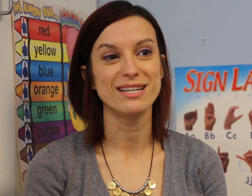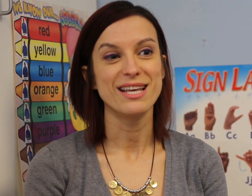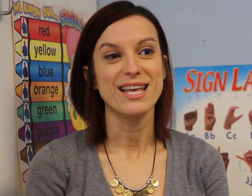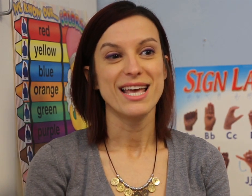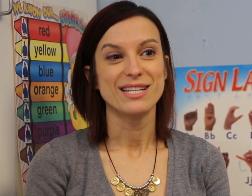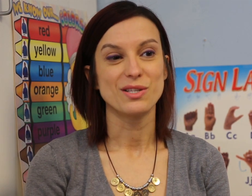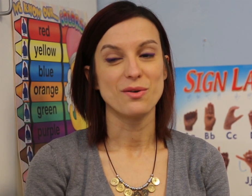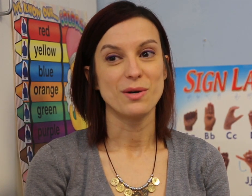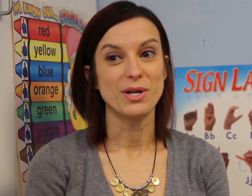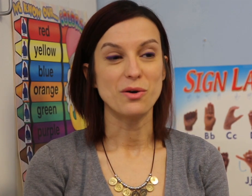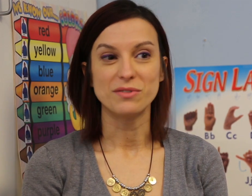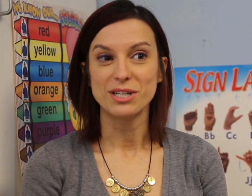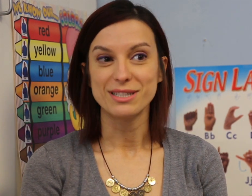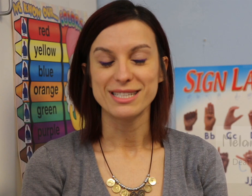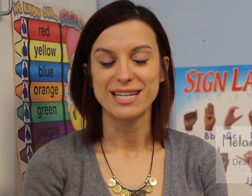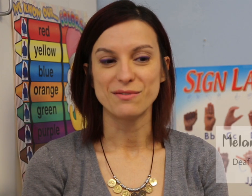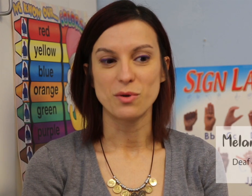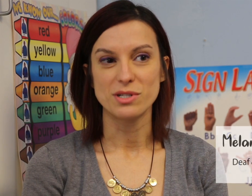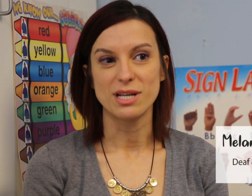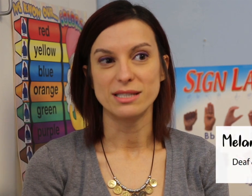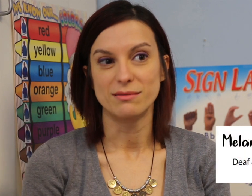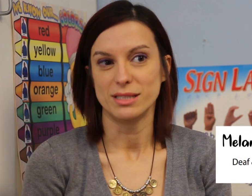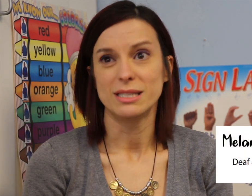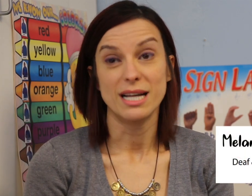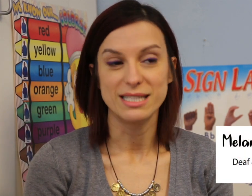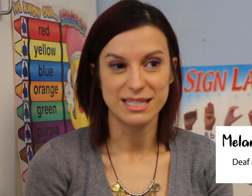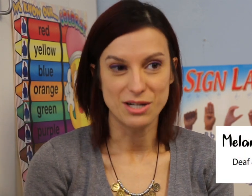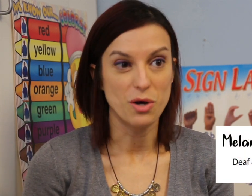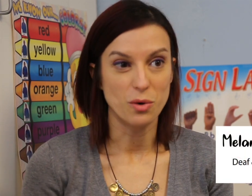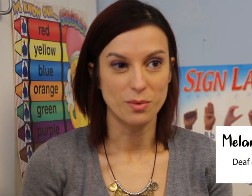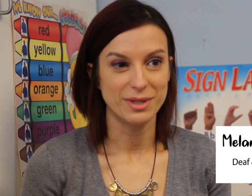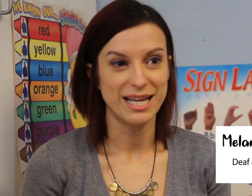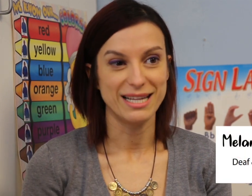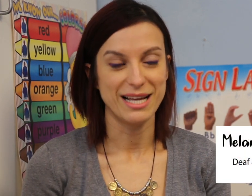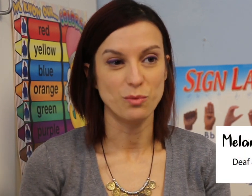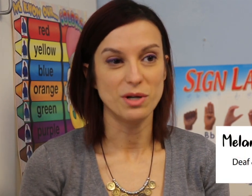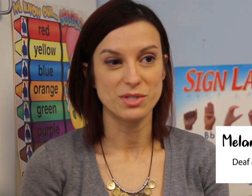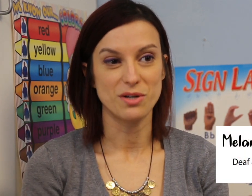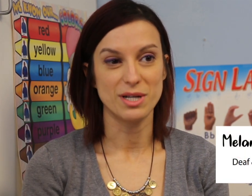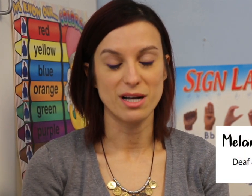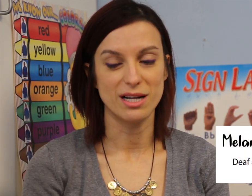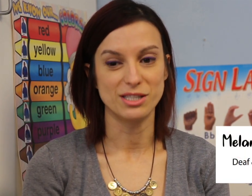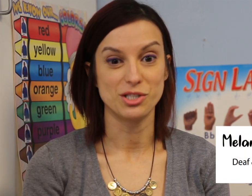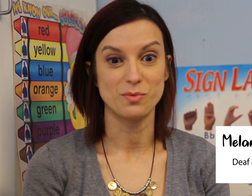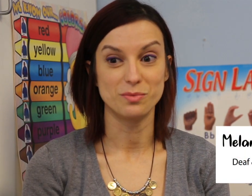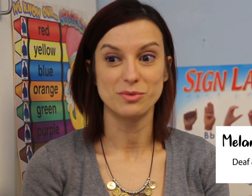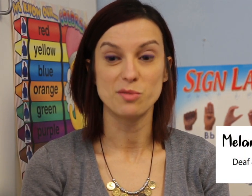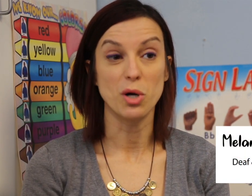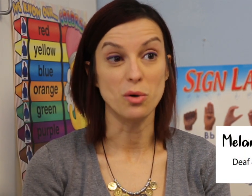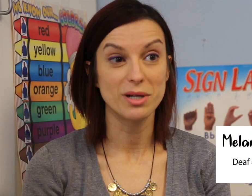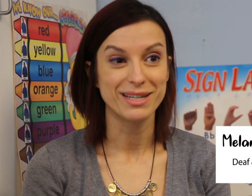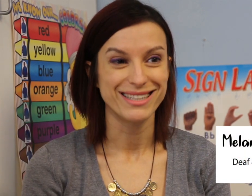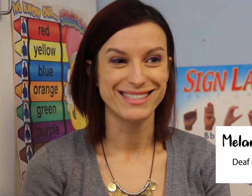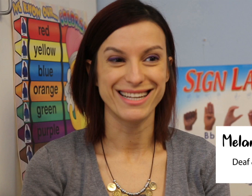so I went over and of course I I didn't know what was going on I just spoke